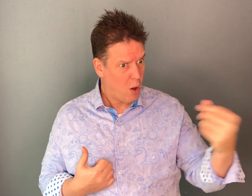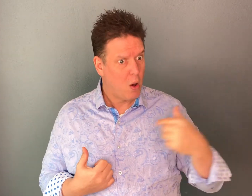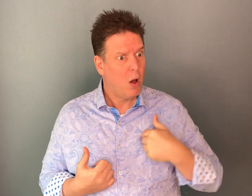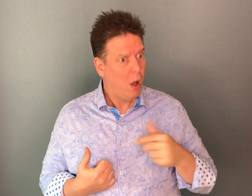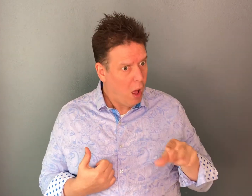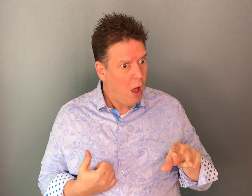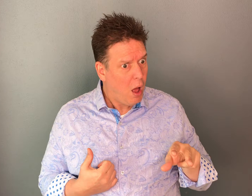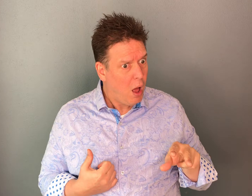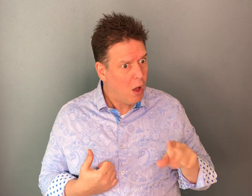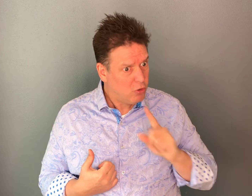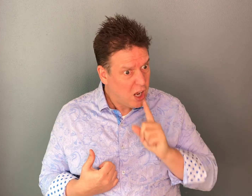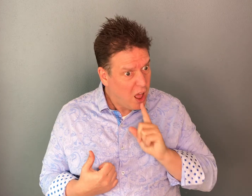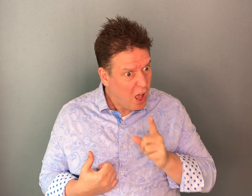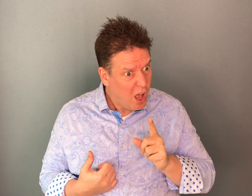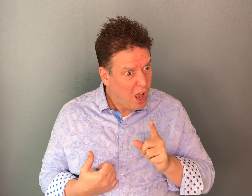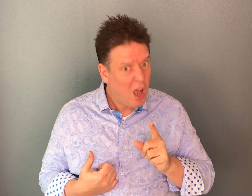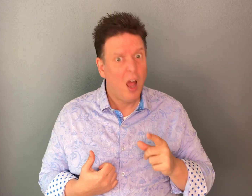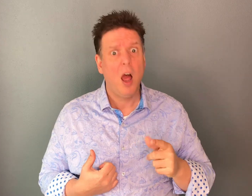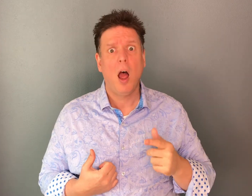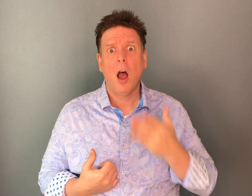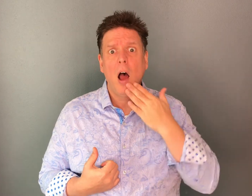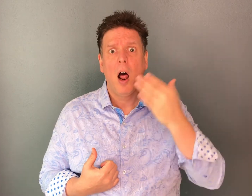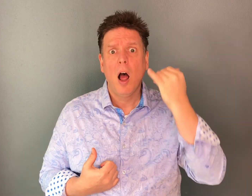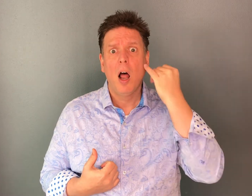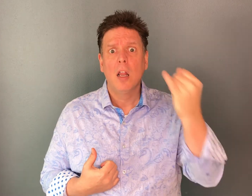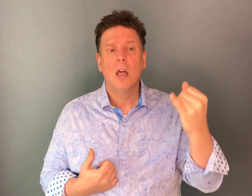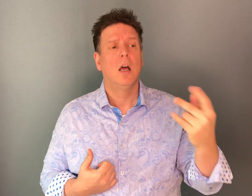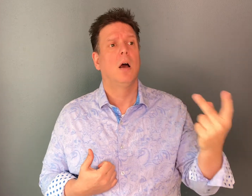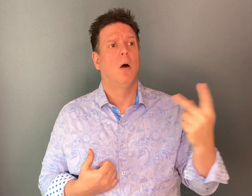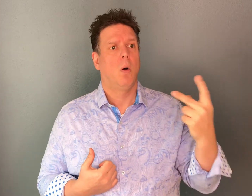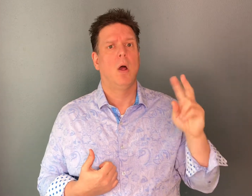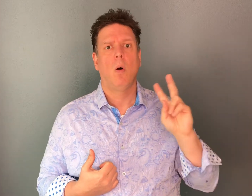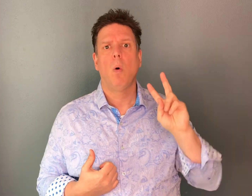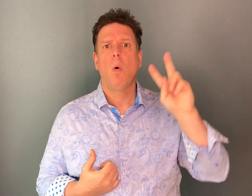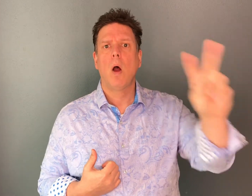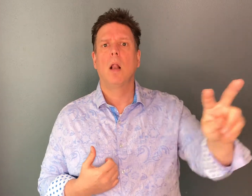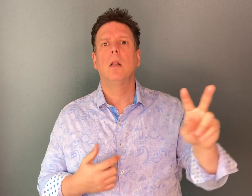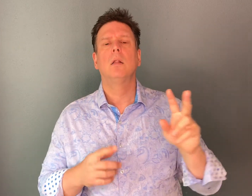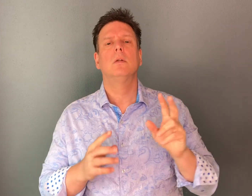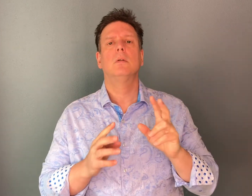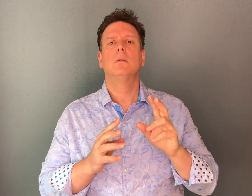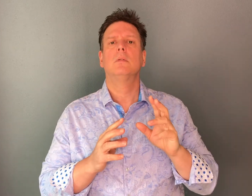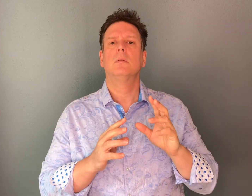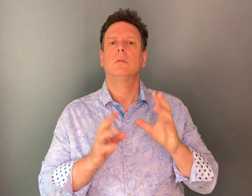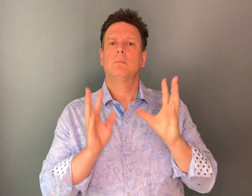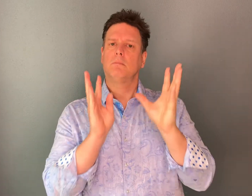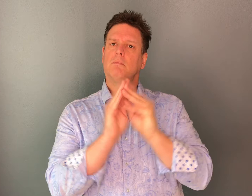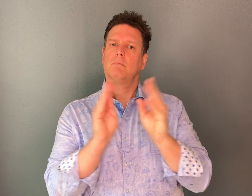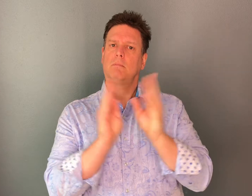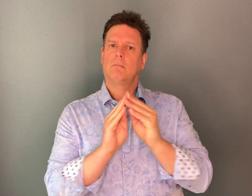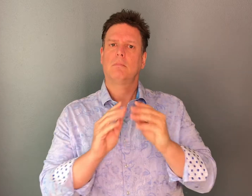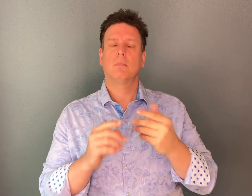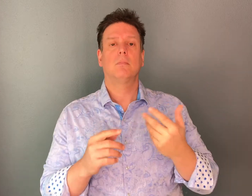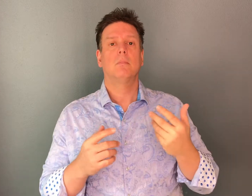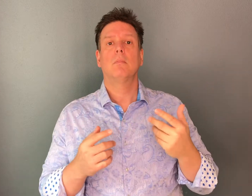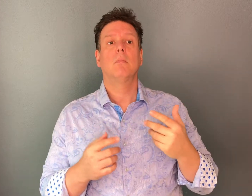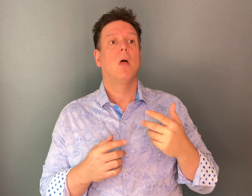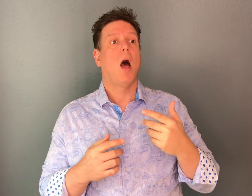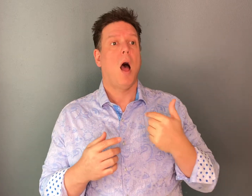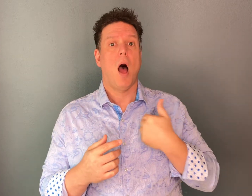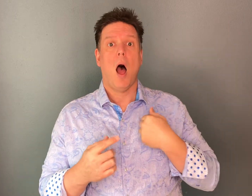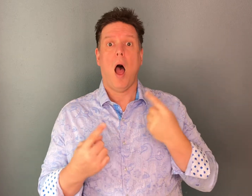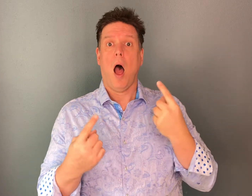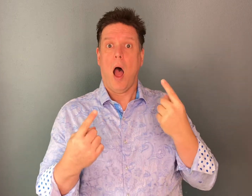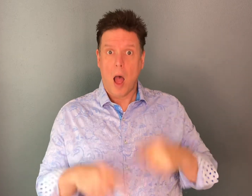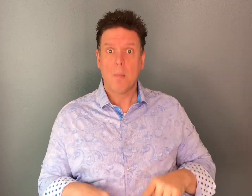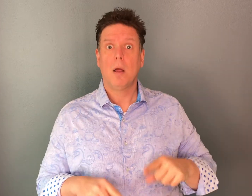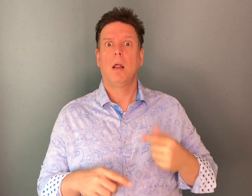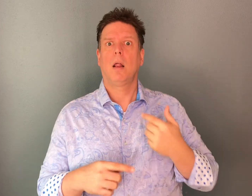seminar, and I thought it would it was a great idea so we went to the seminar